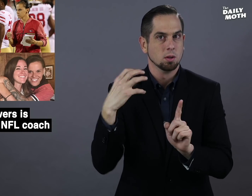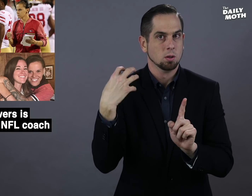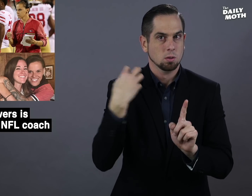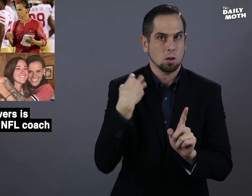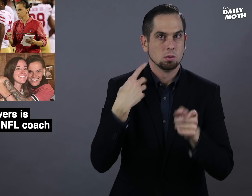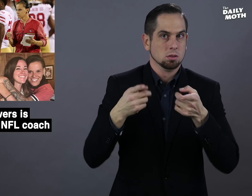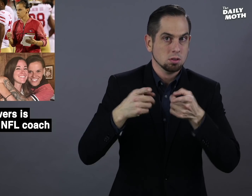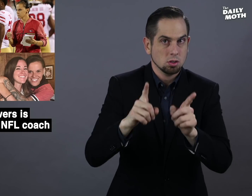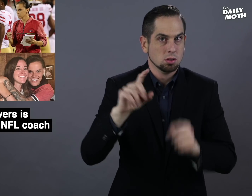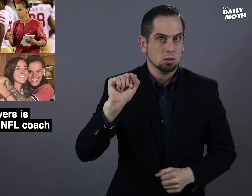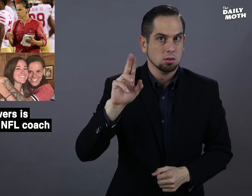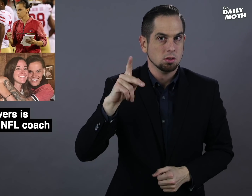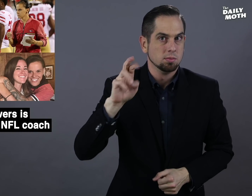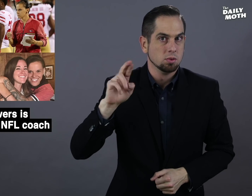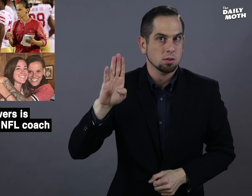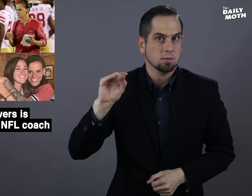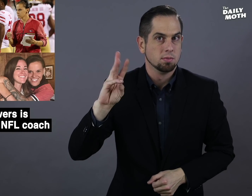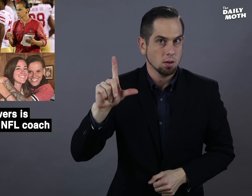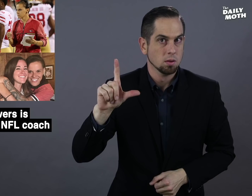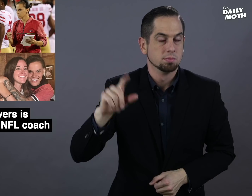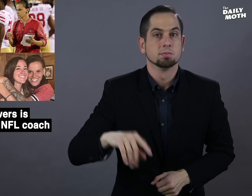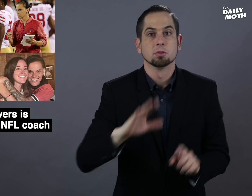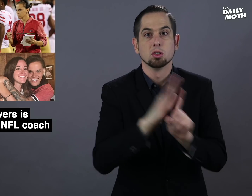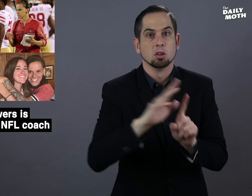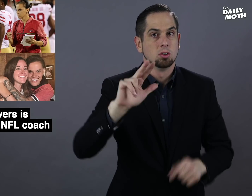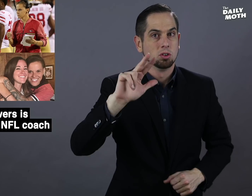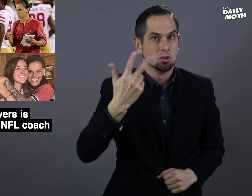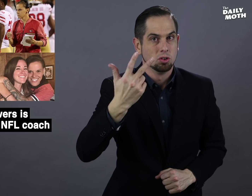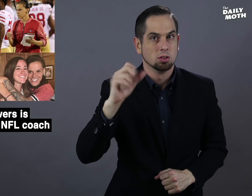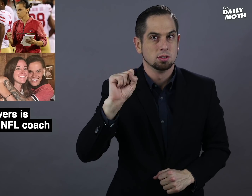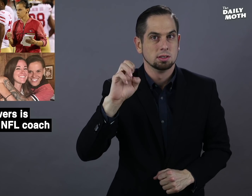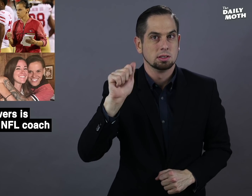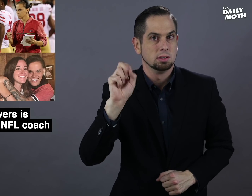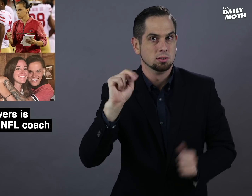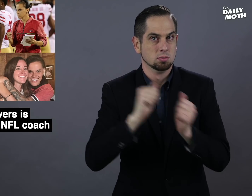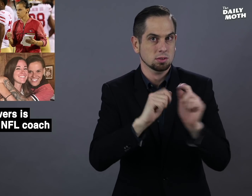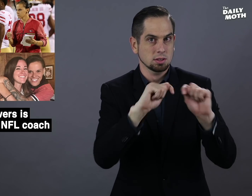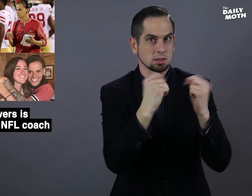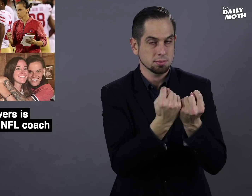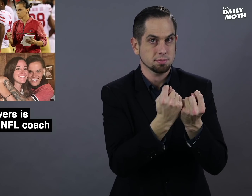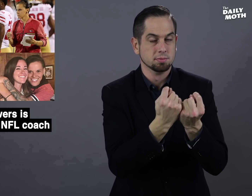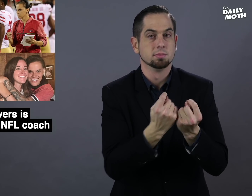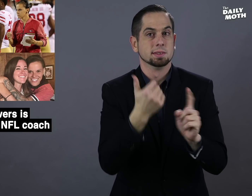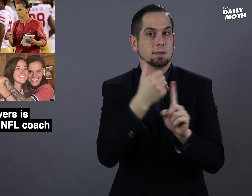to be a coach during the Super Bowl. It is her third season with the team.